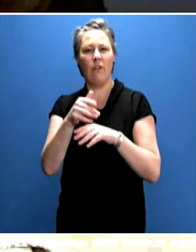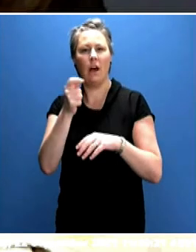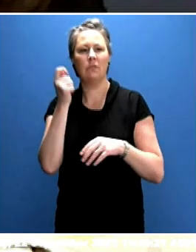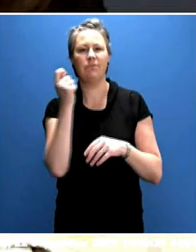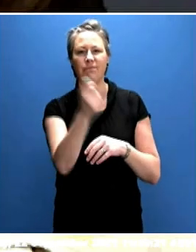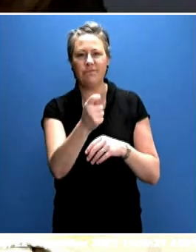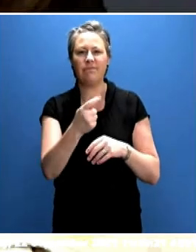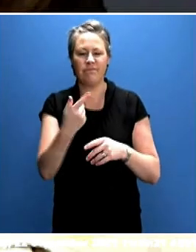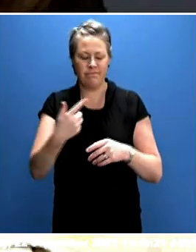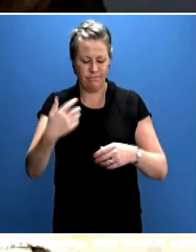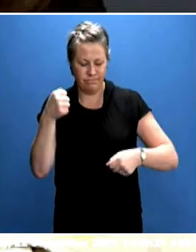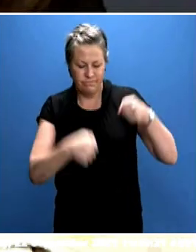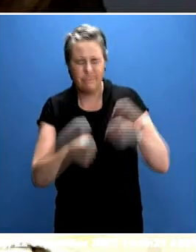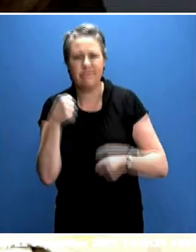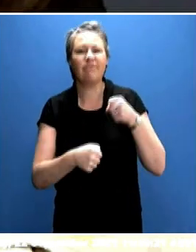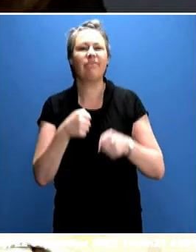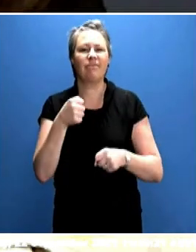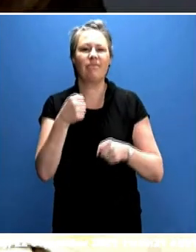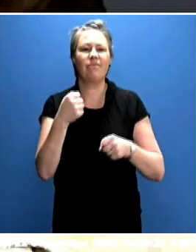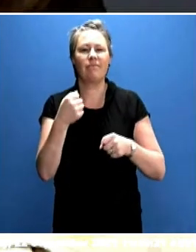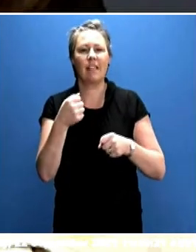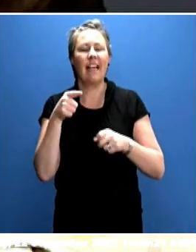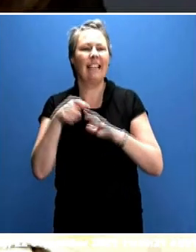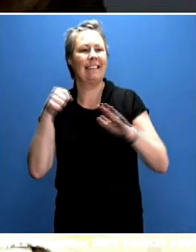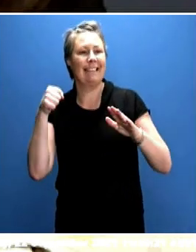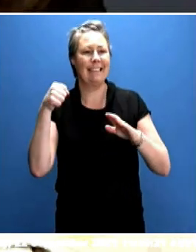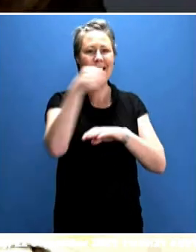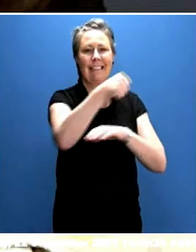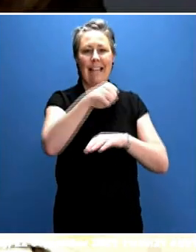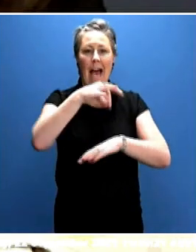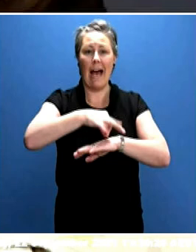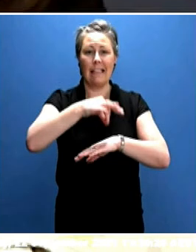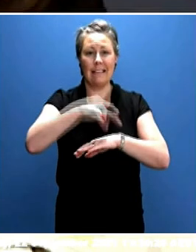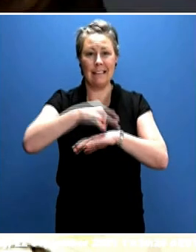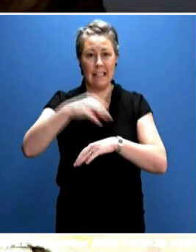bodily harm where he hit his aunt over the head with an iron bar